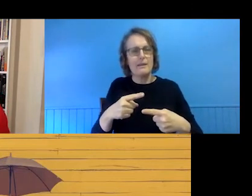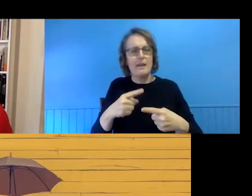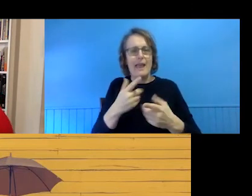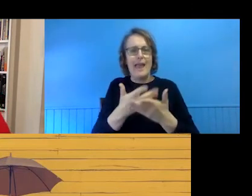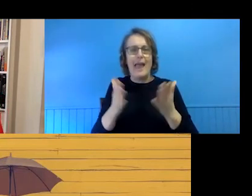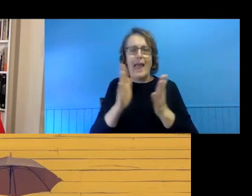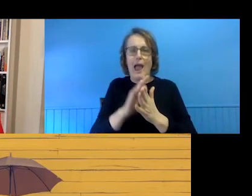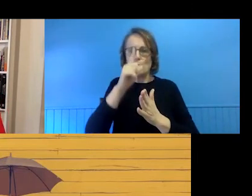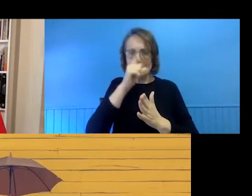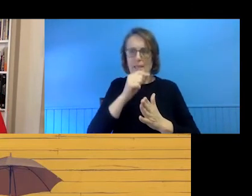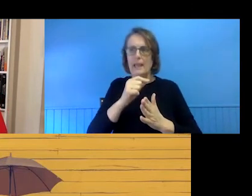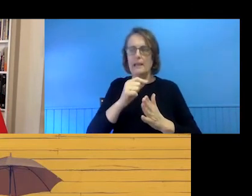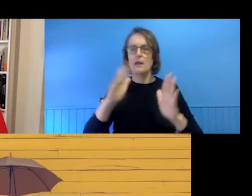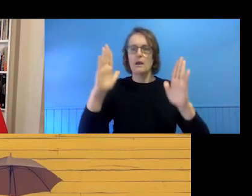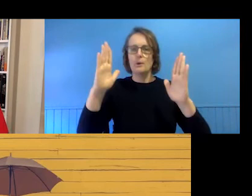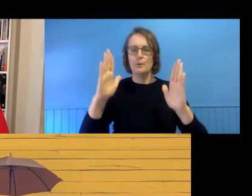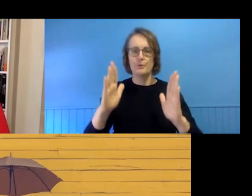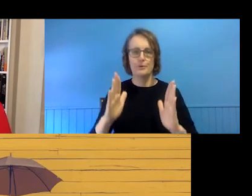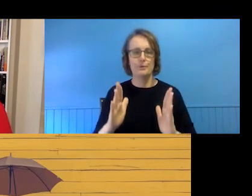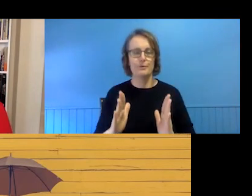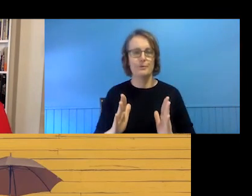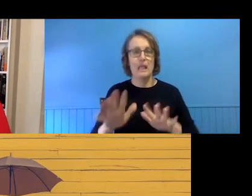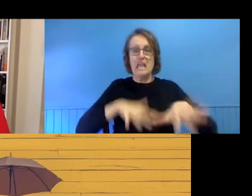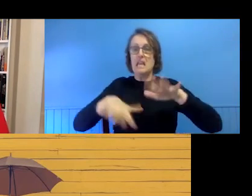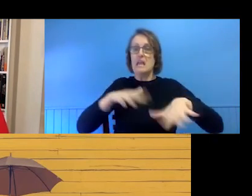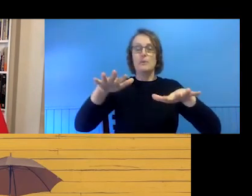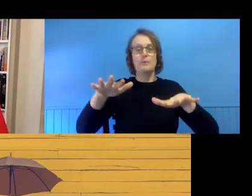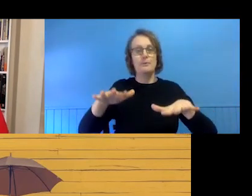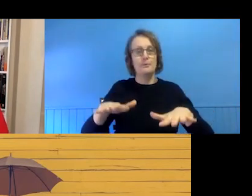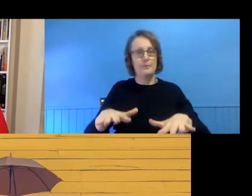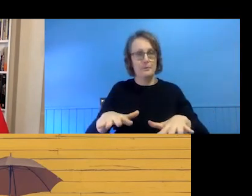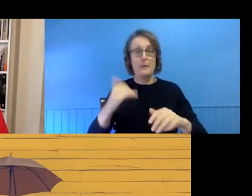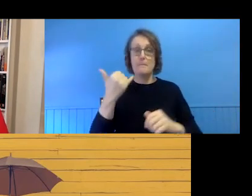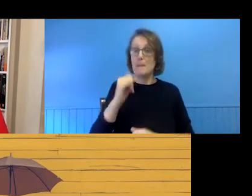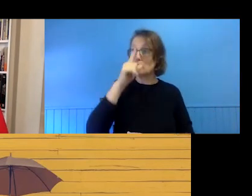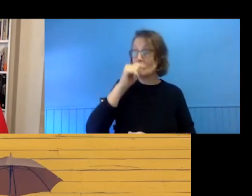desperation. For example, you might want to assemble a brains trust of,